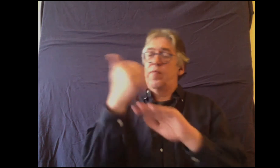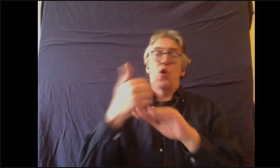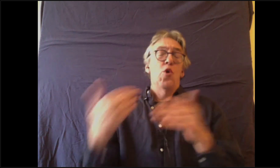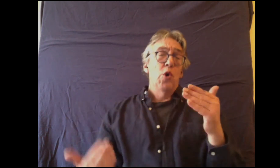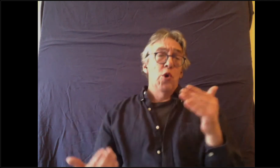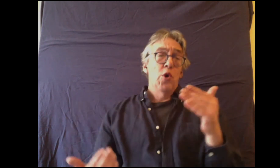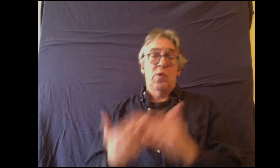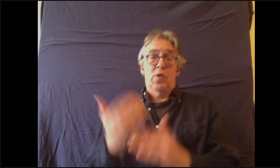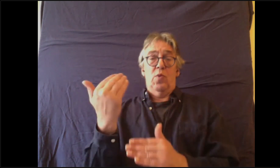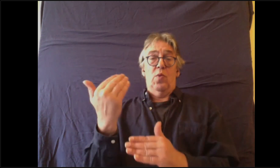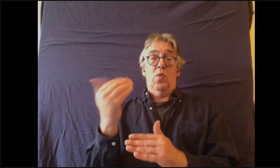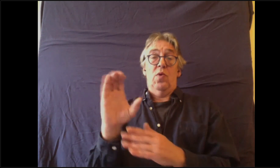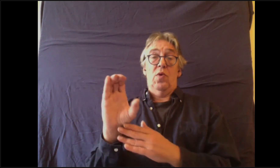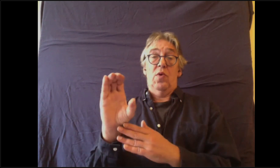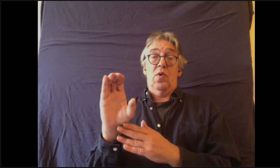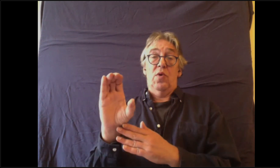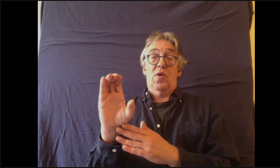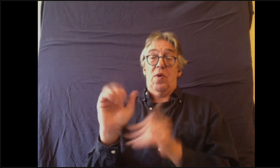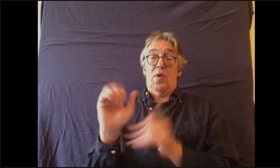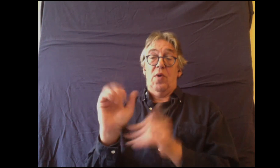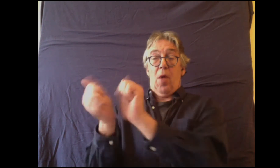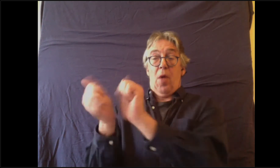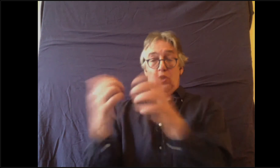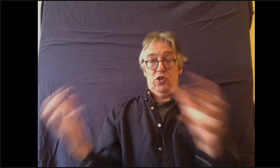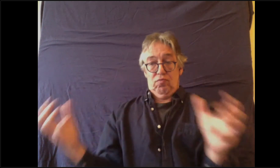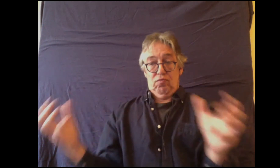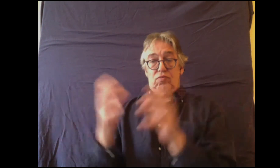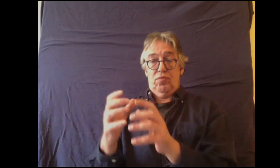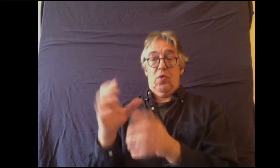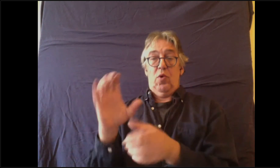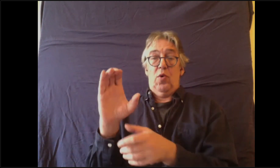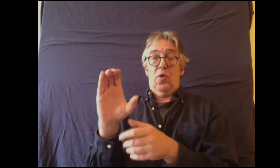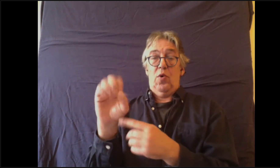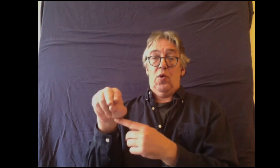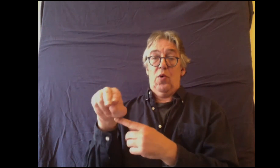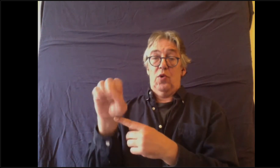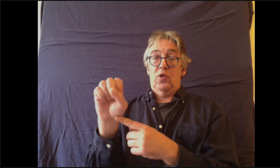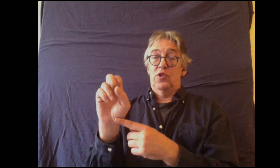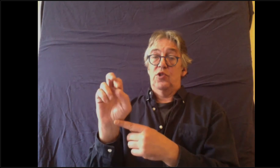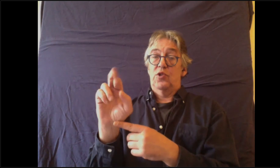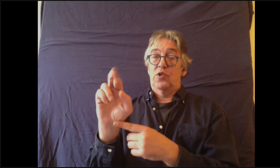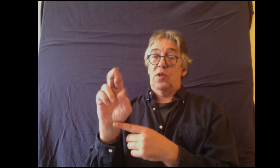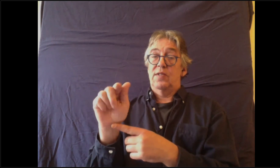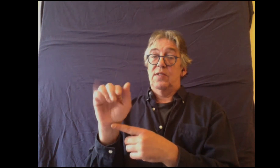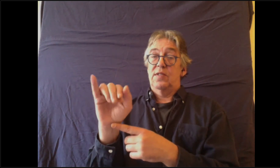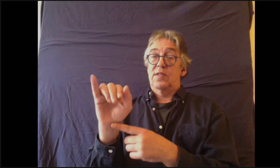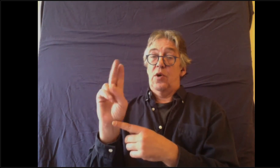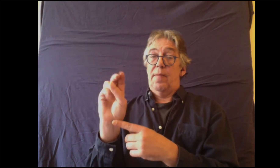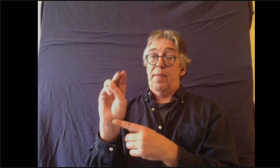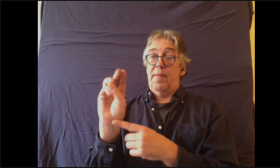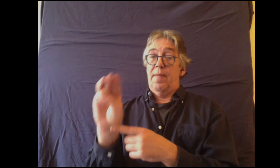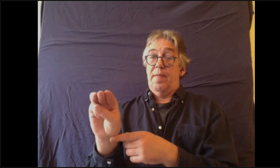where the DPOs in Norway join forces with some of Norway's largest